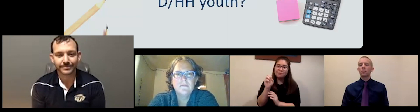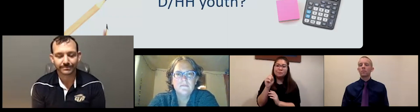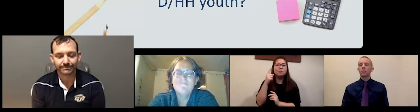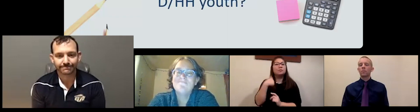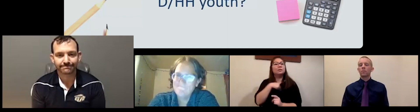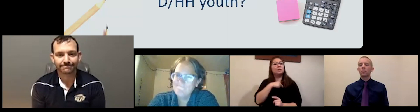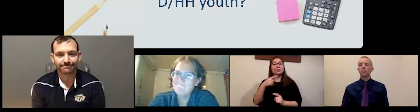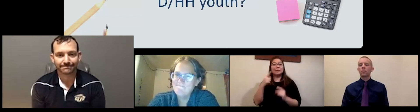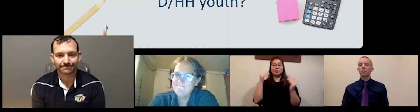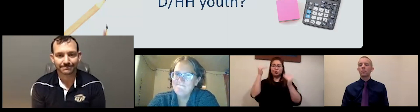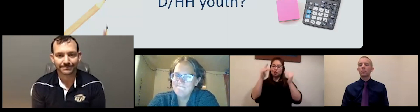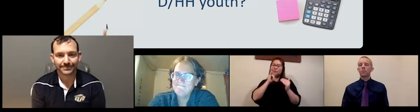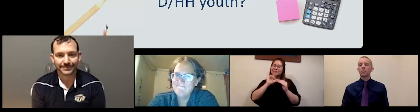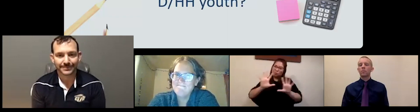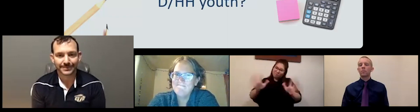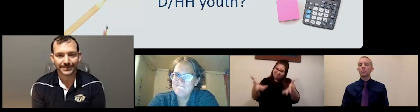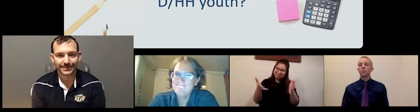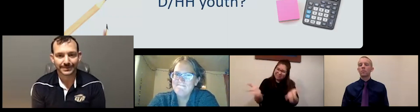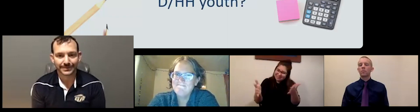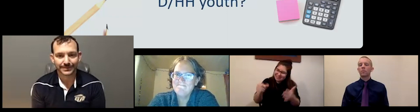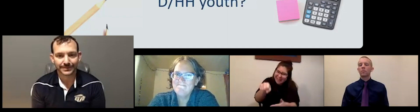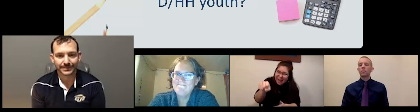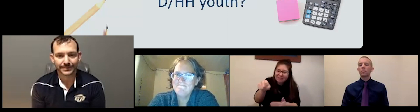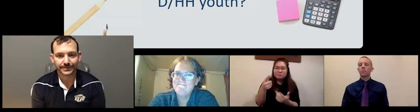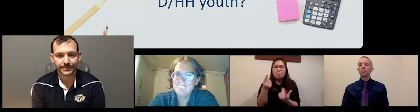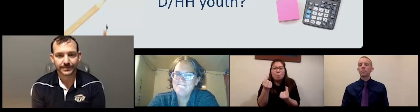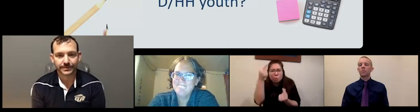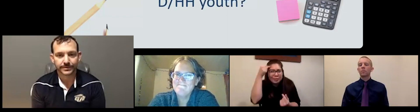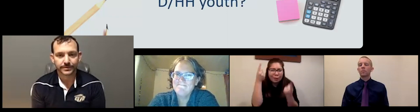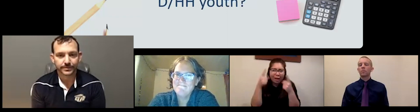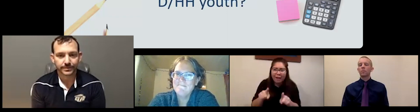We as adults really need to encourage them, ask them “What do you think happened?”